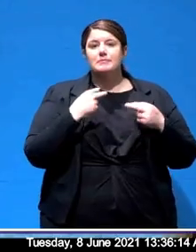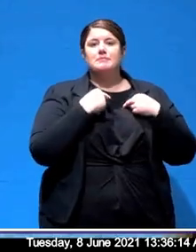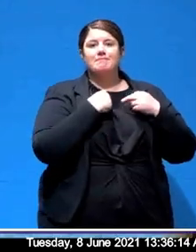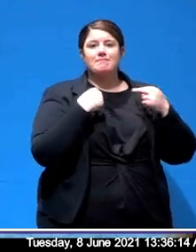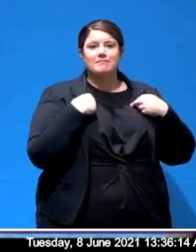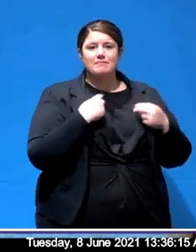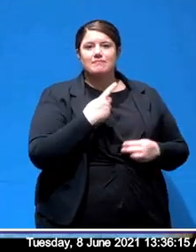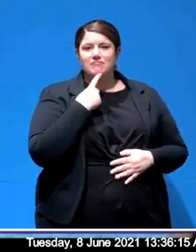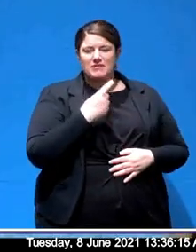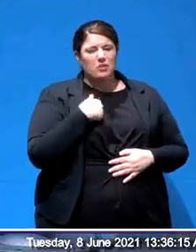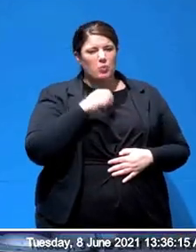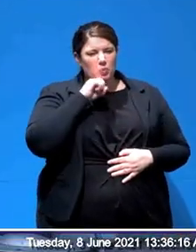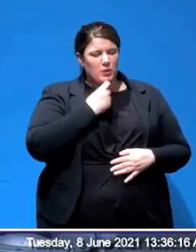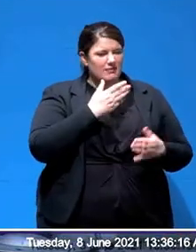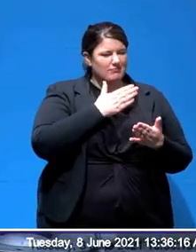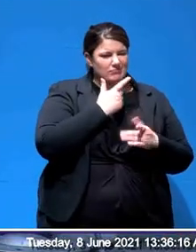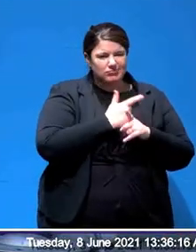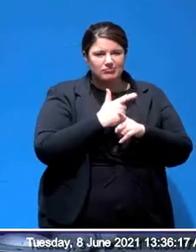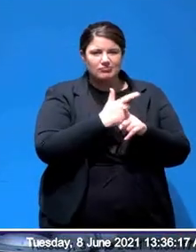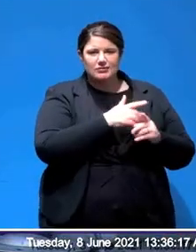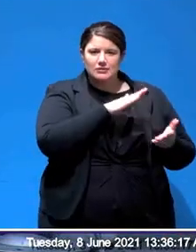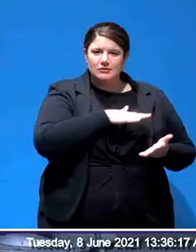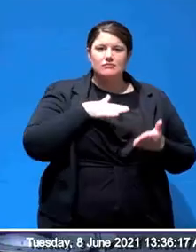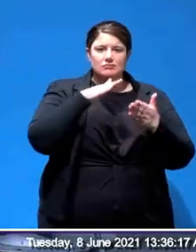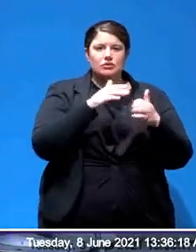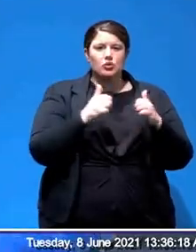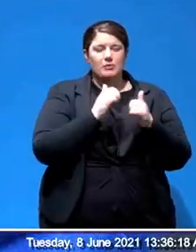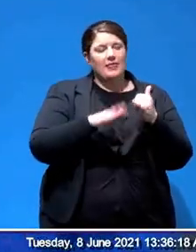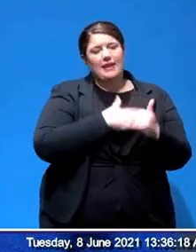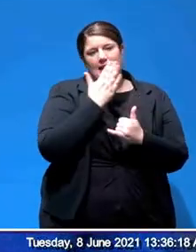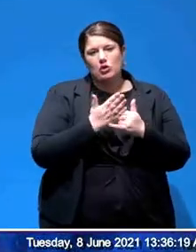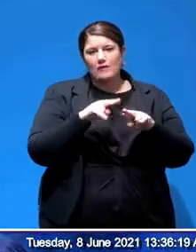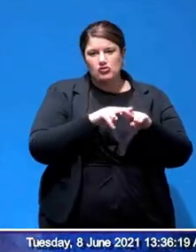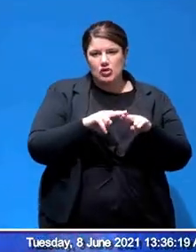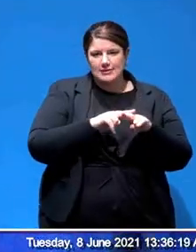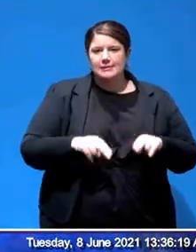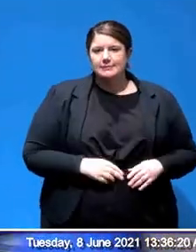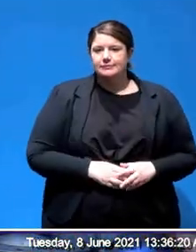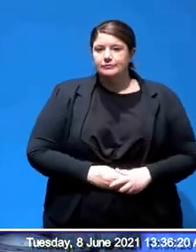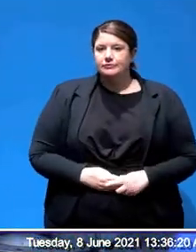of the documents after the conclusion of the hearing. Yes. Thank you.